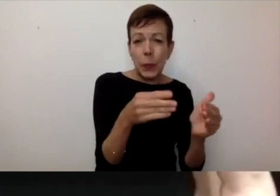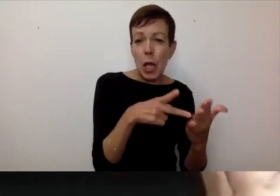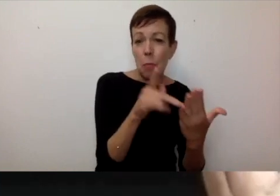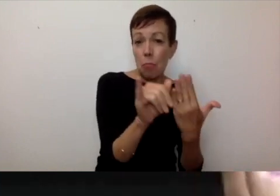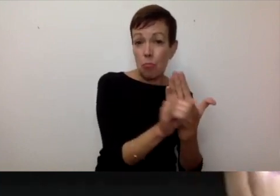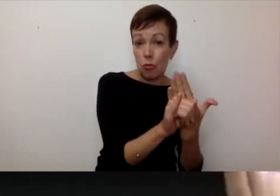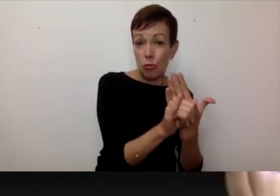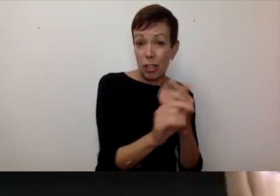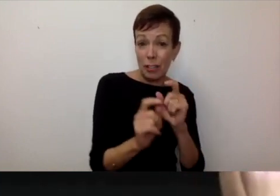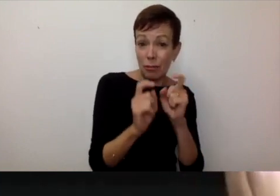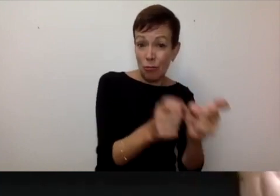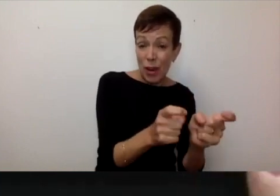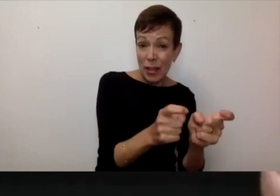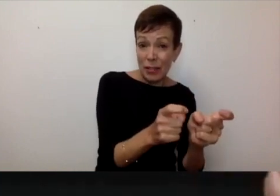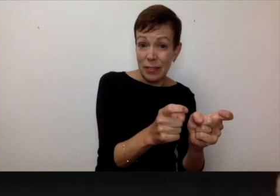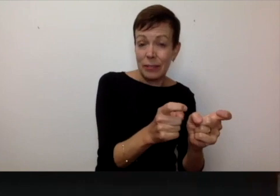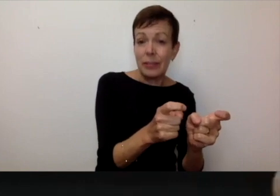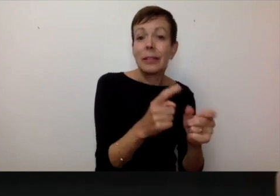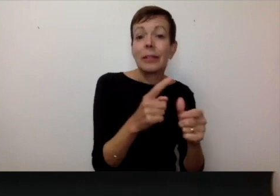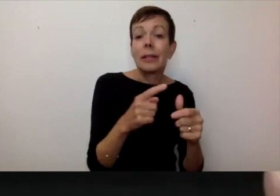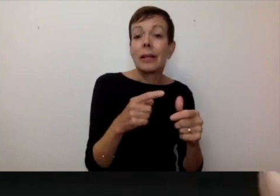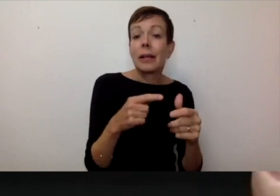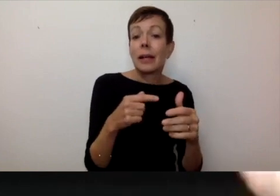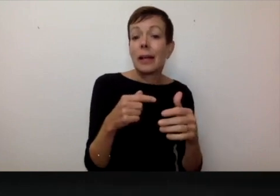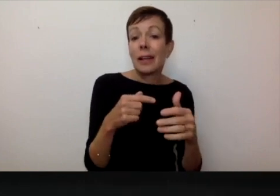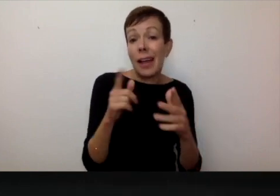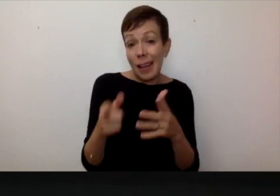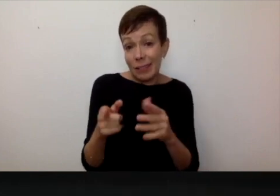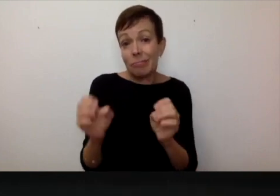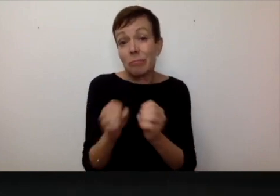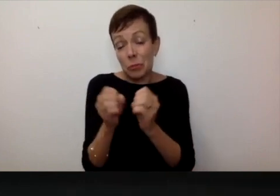and um and have the artist project grant on hold